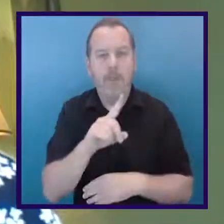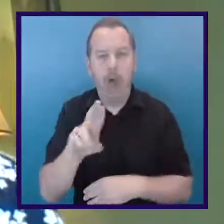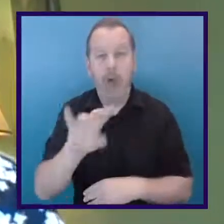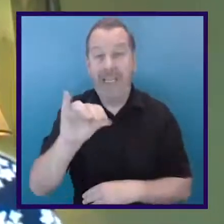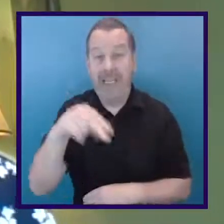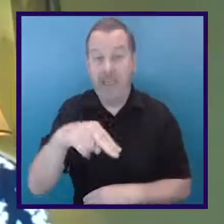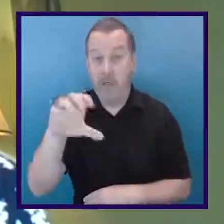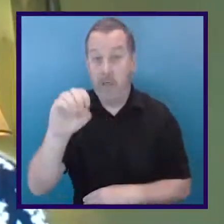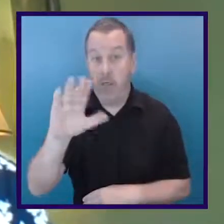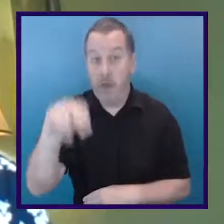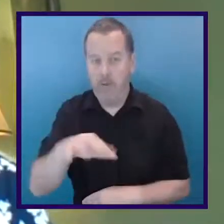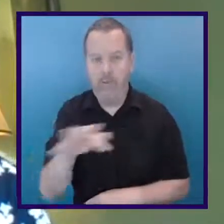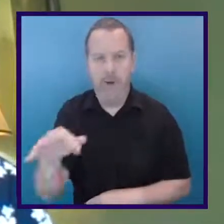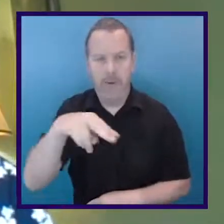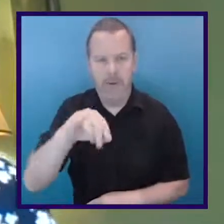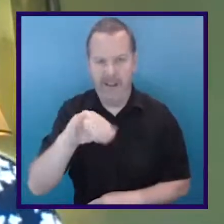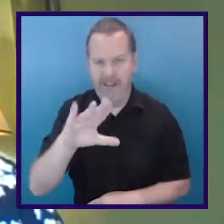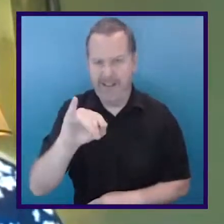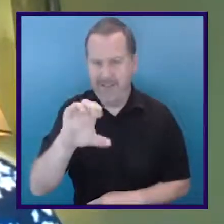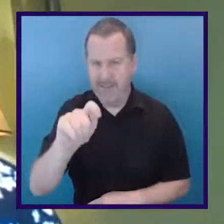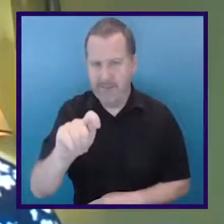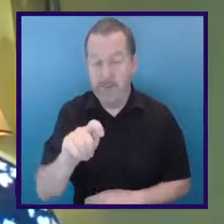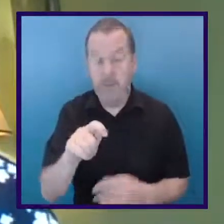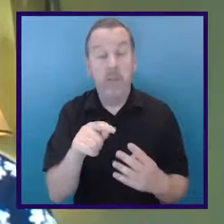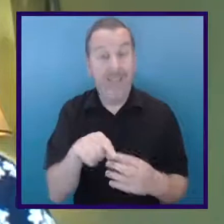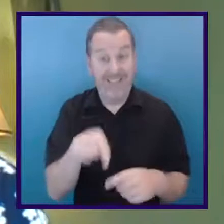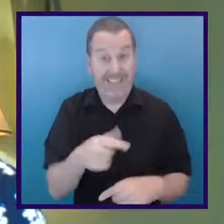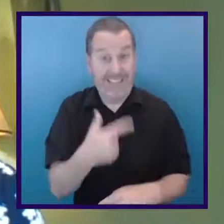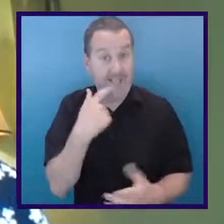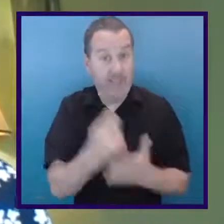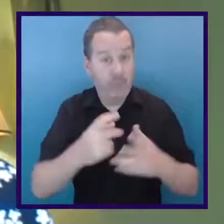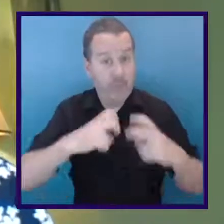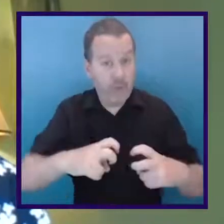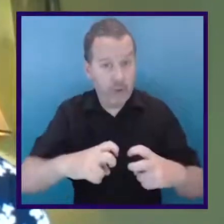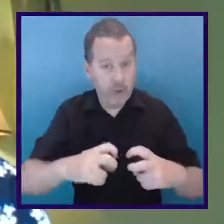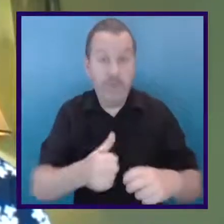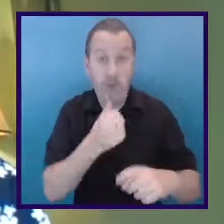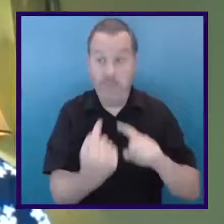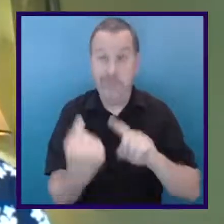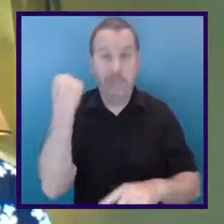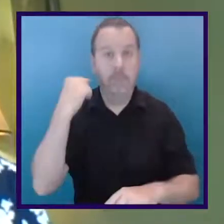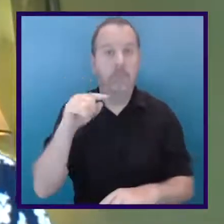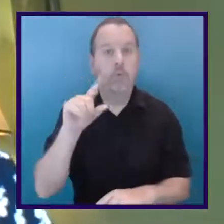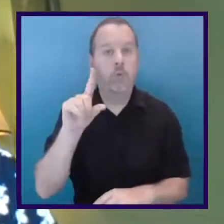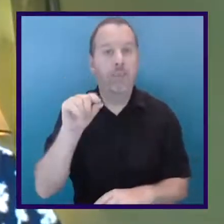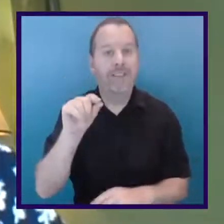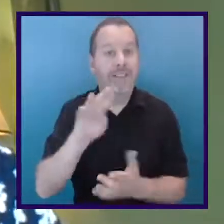edition of Language Trends Northern Ireland but the inaugural report was published back in 2019.